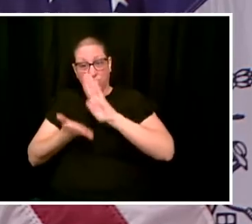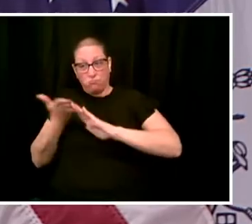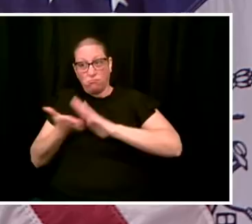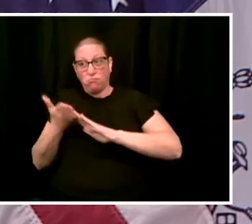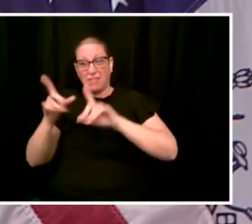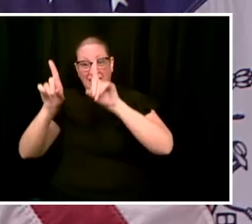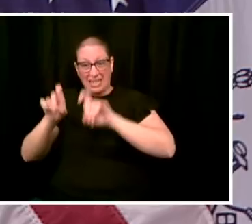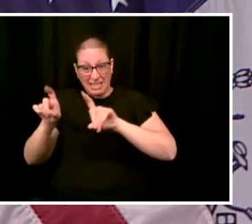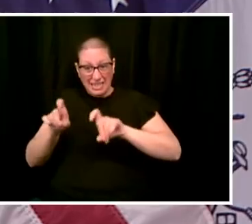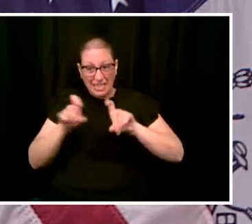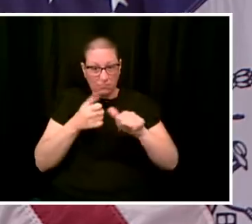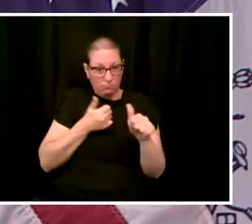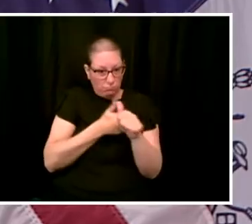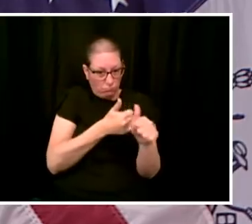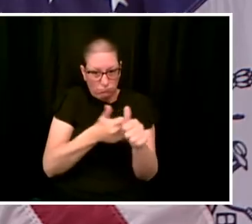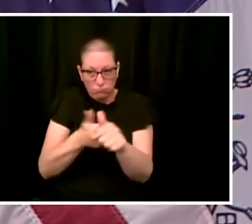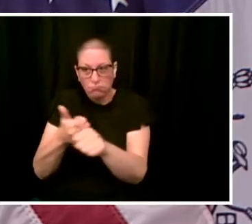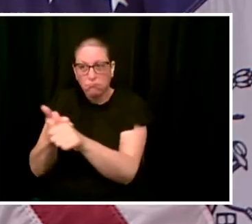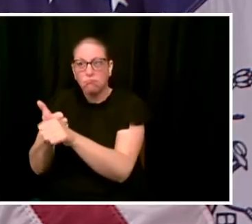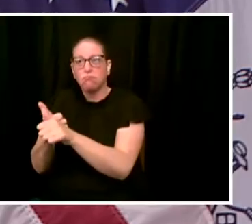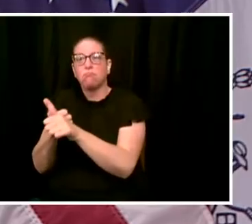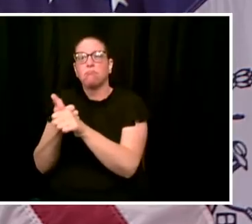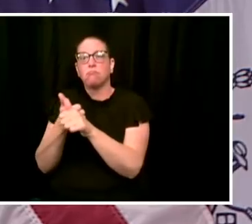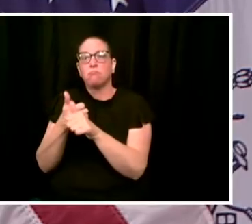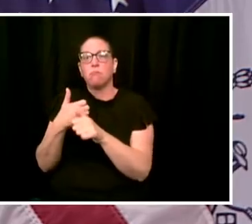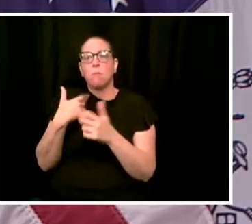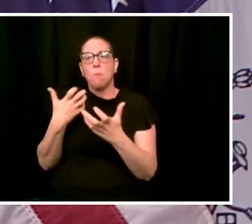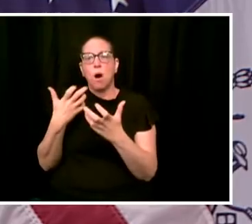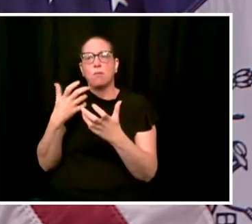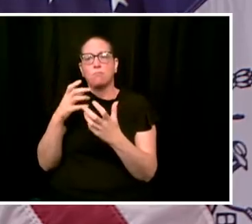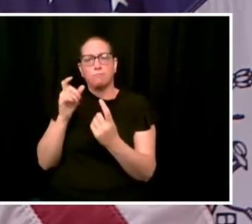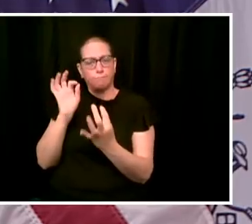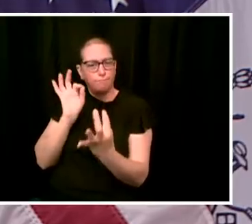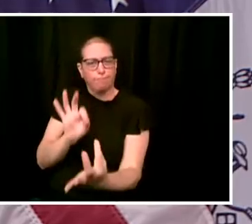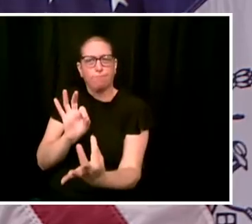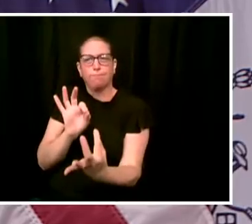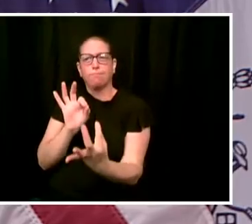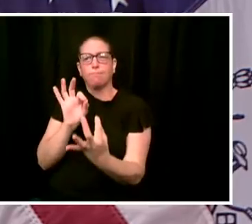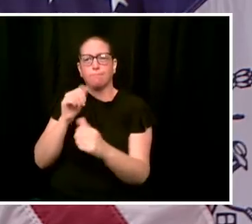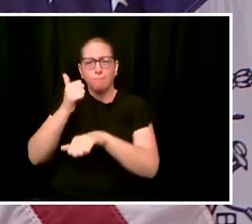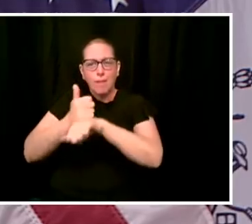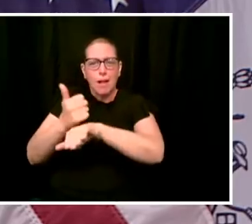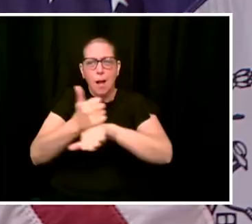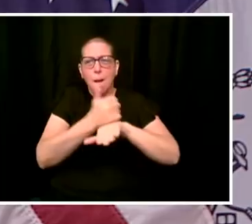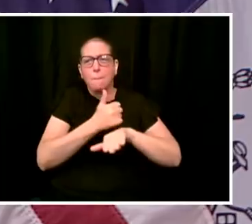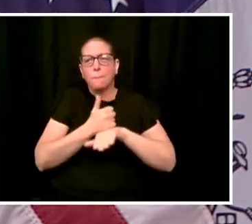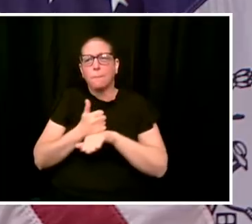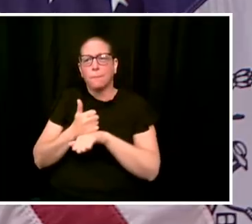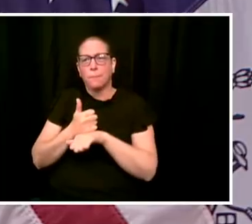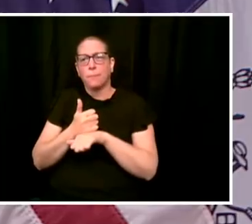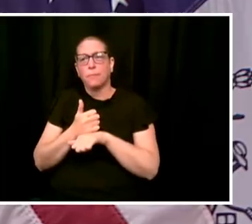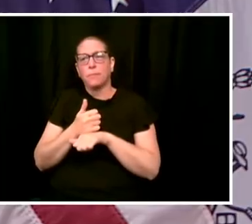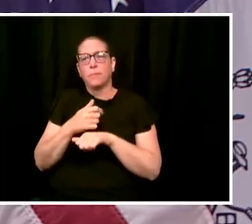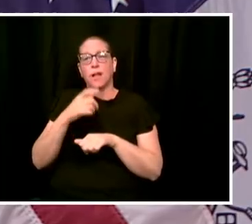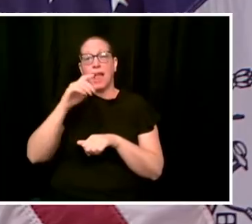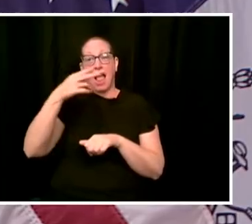THE FRONT LINES RIGHT NOW. SO WHEN WE FIGURE OUT HOW TOO D IT AT AN